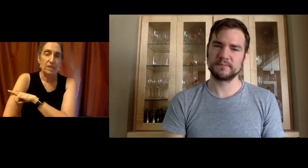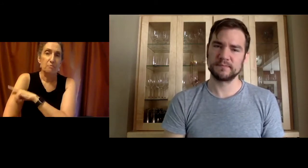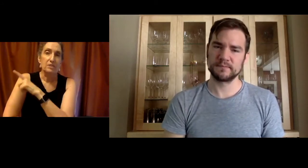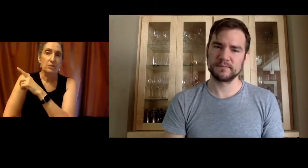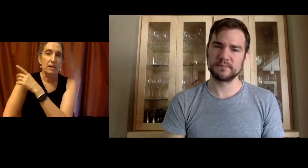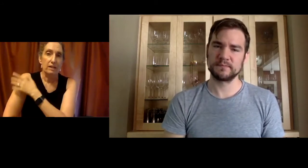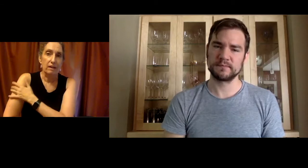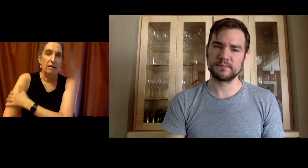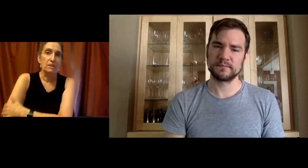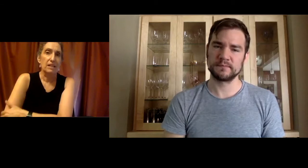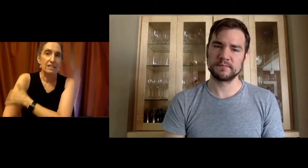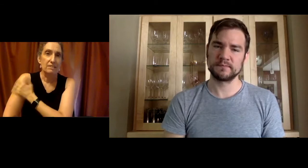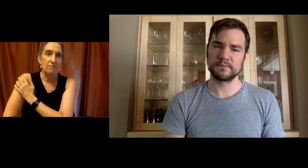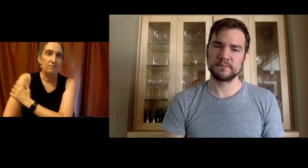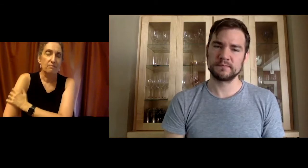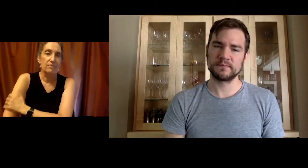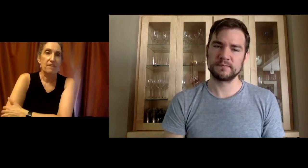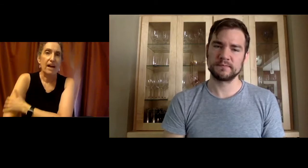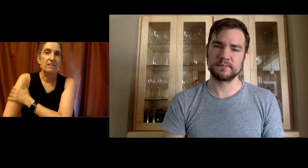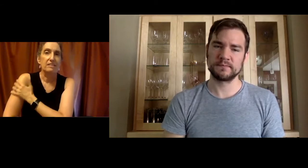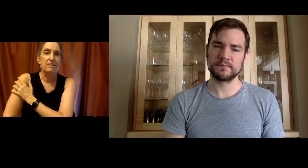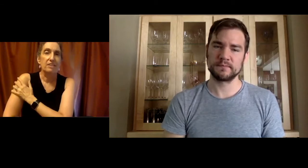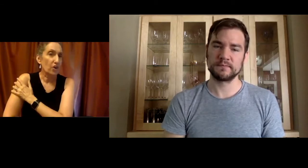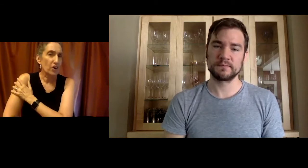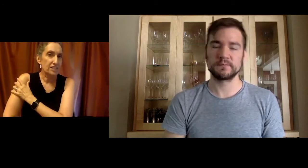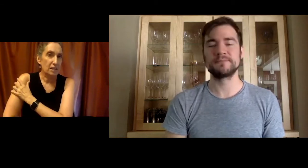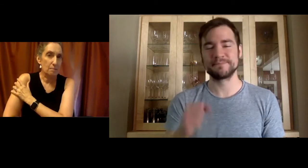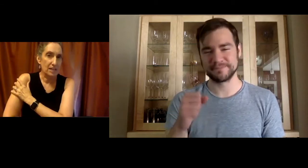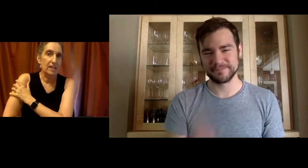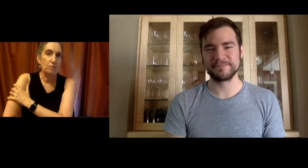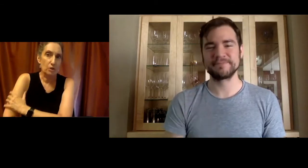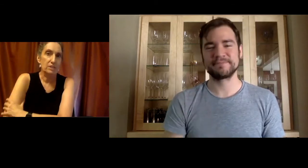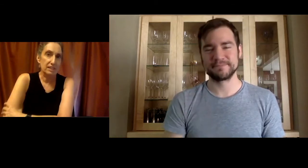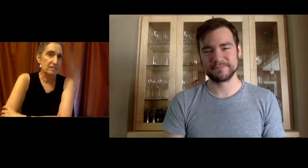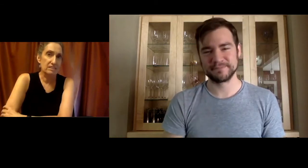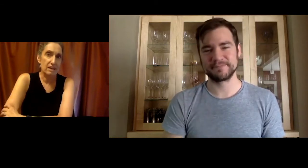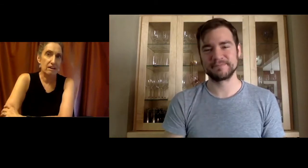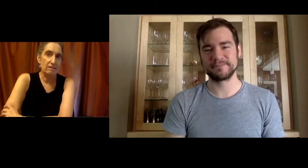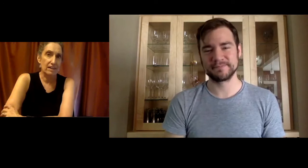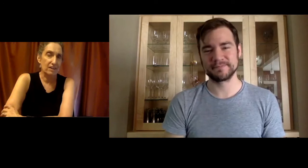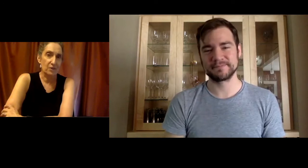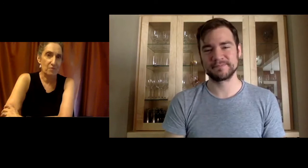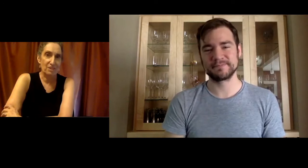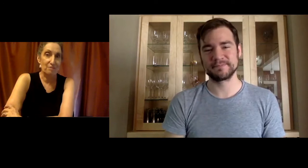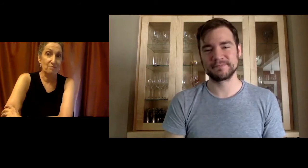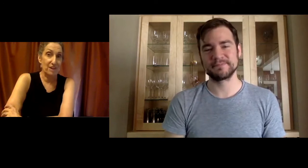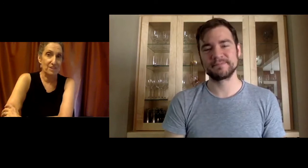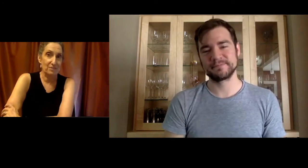they've been doing lots of, they've had theater artists come in and work with the kids there. And I don't know if they've even found out